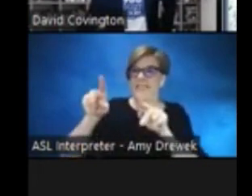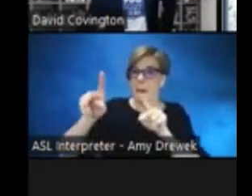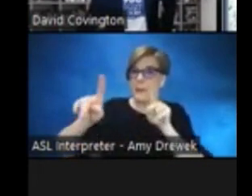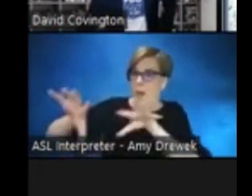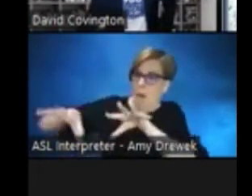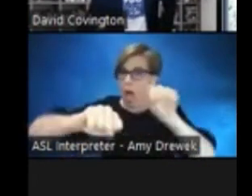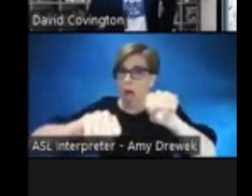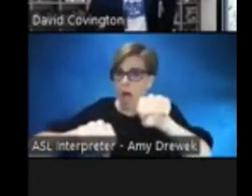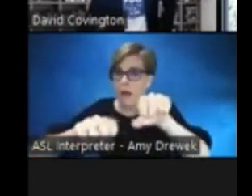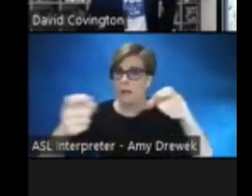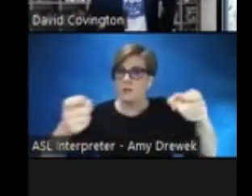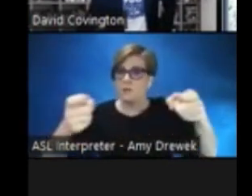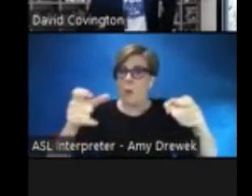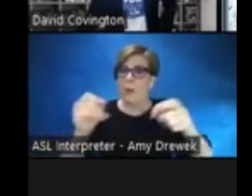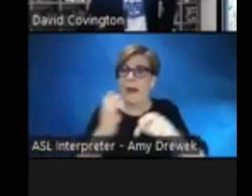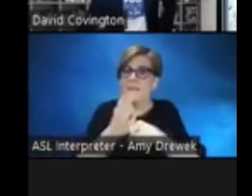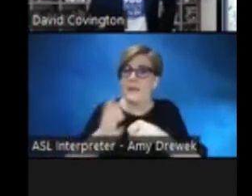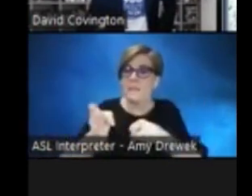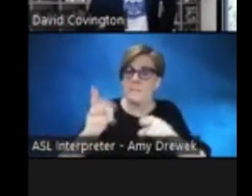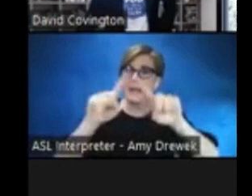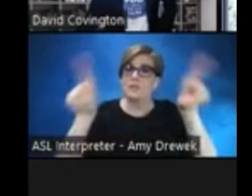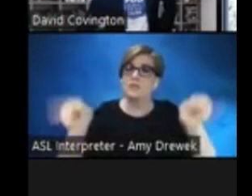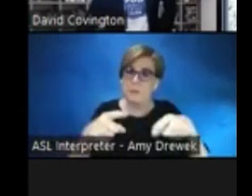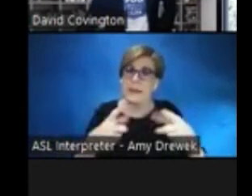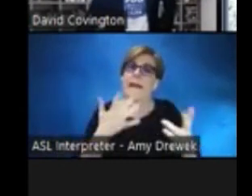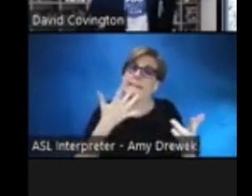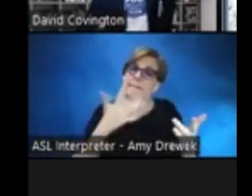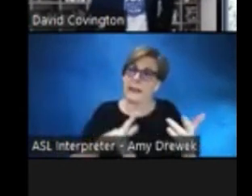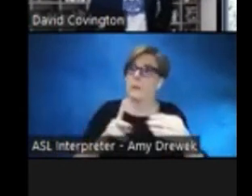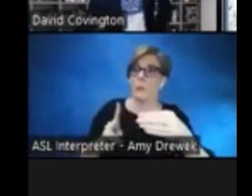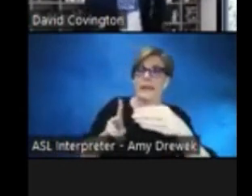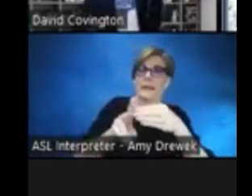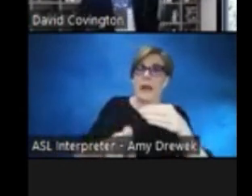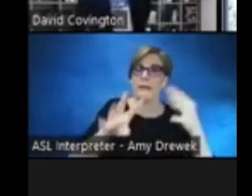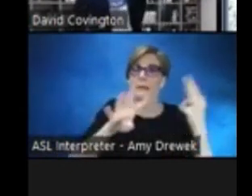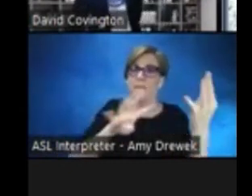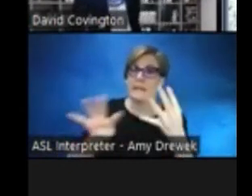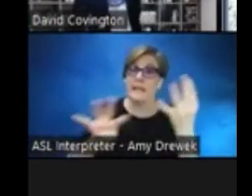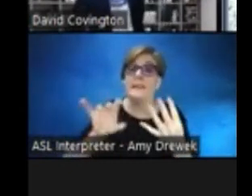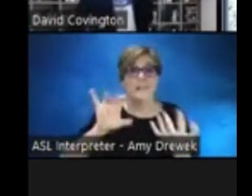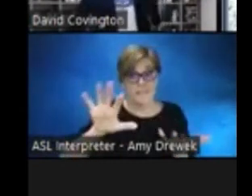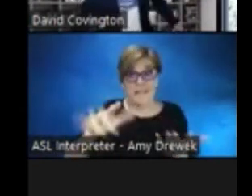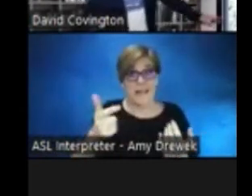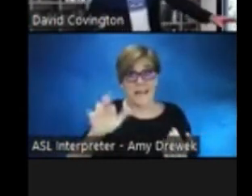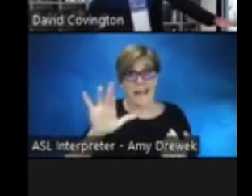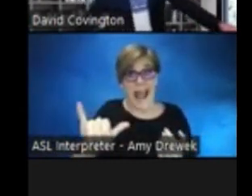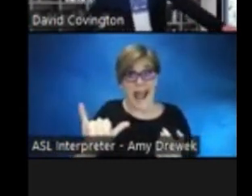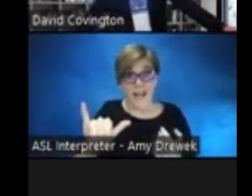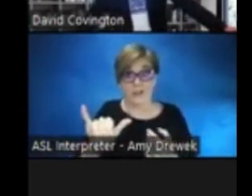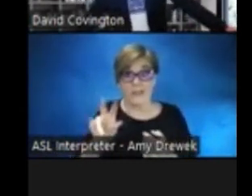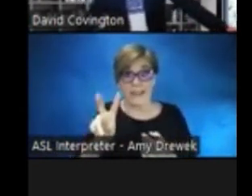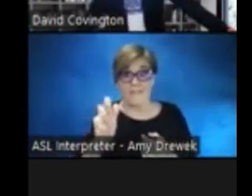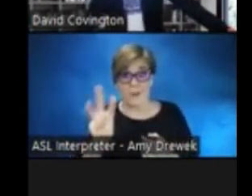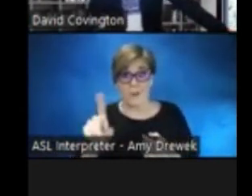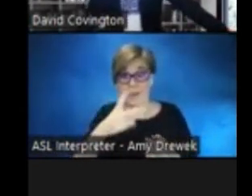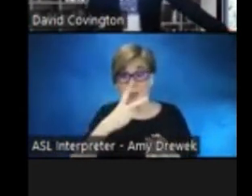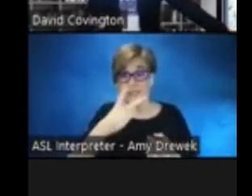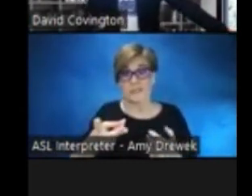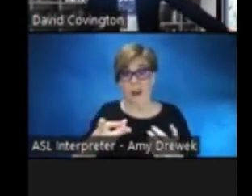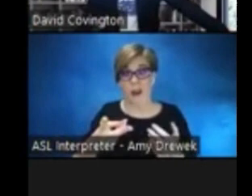KAREN WAS ABLE TO CUT THE FEED, BUT IF YOU WERE IN GALLERY VIEW, YOU GOT 60 TO